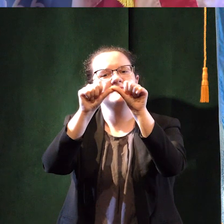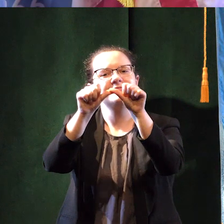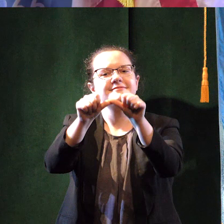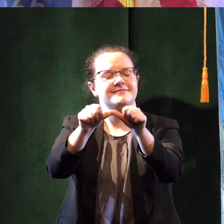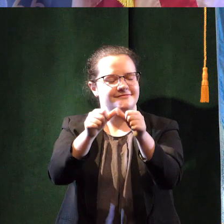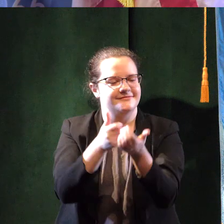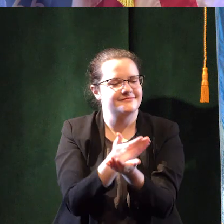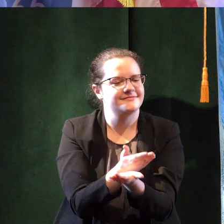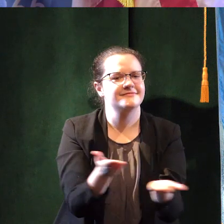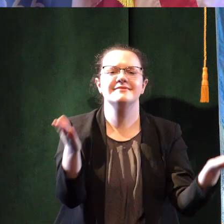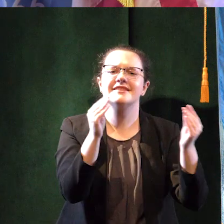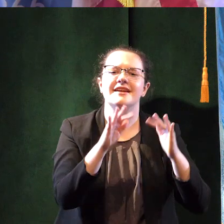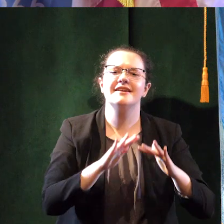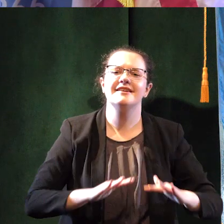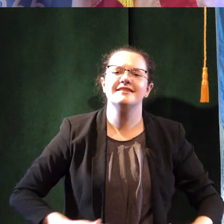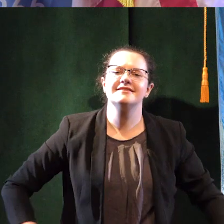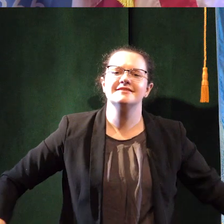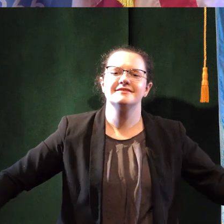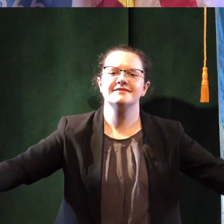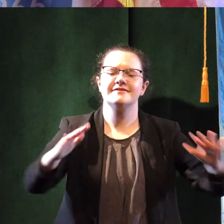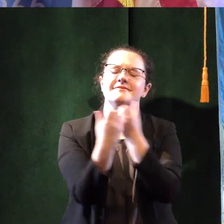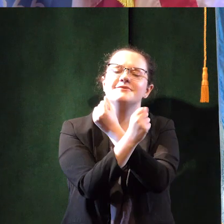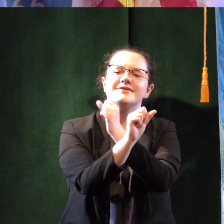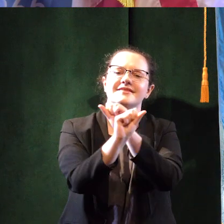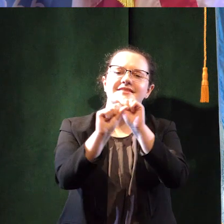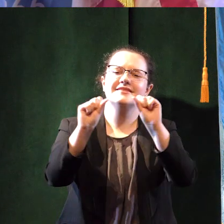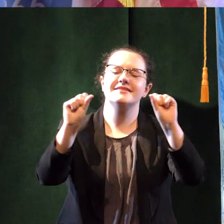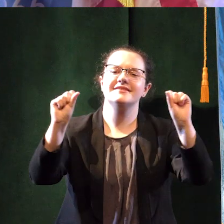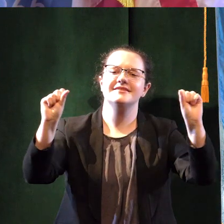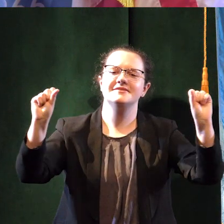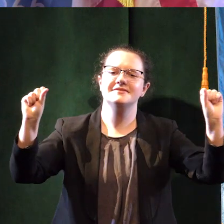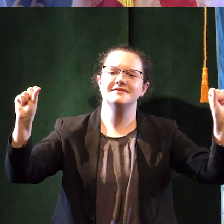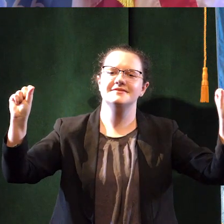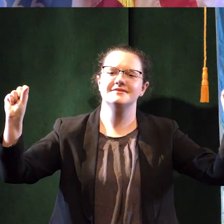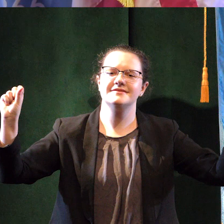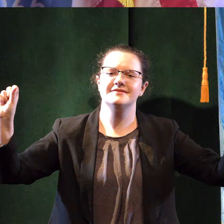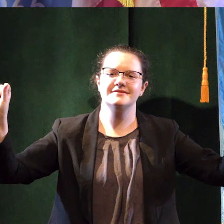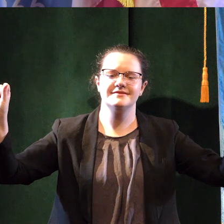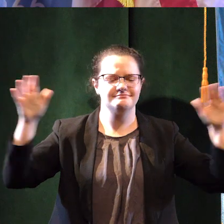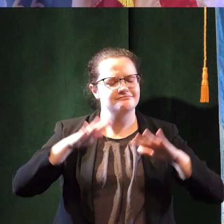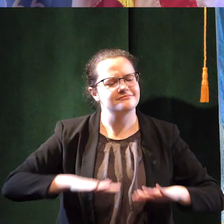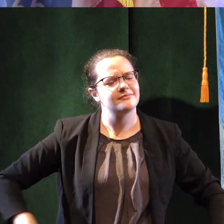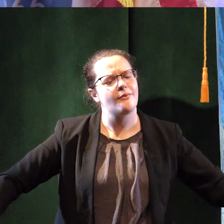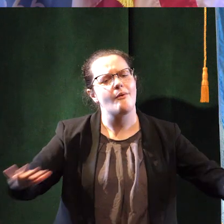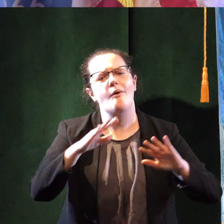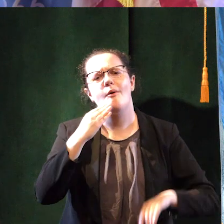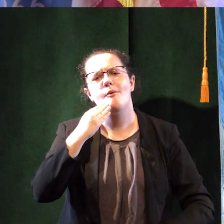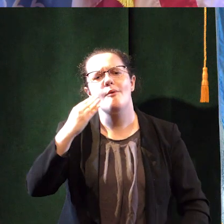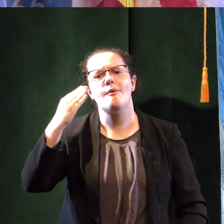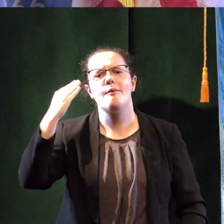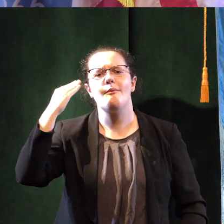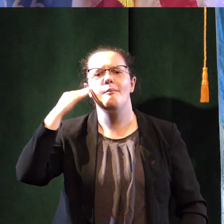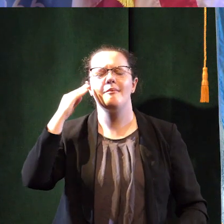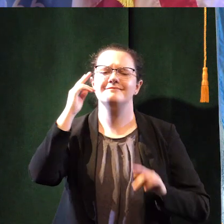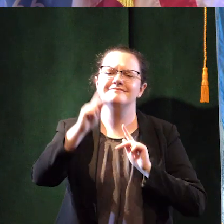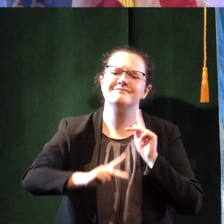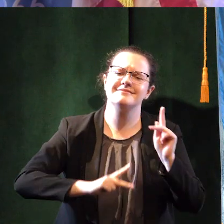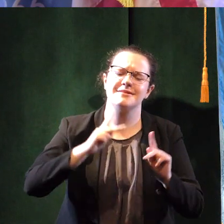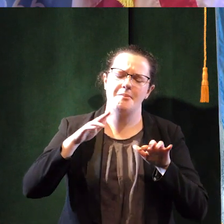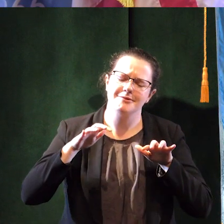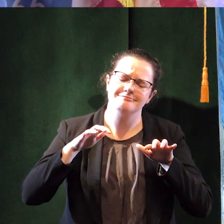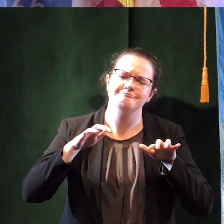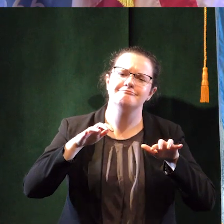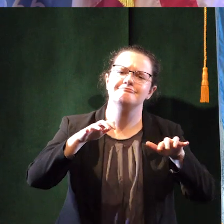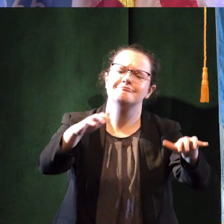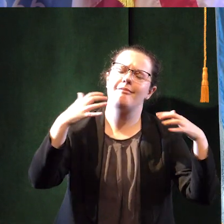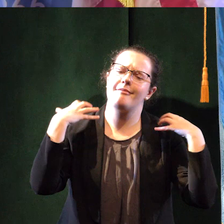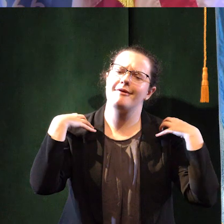for the land of the free and the home of brave